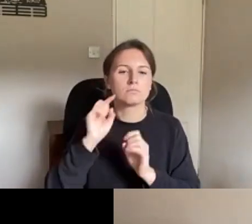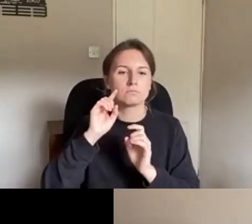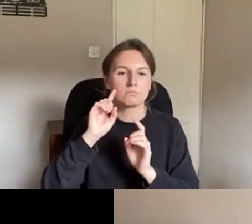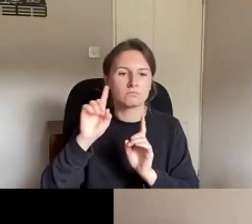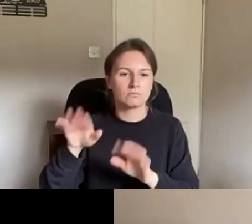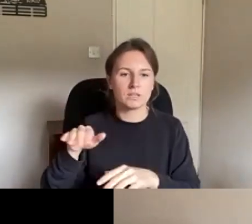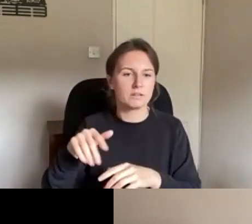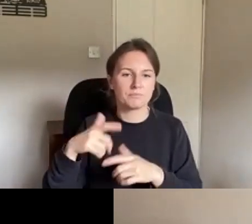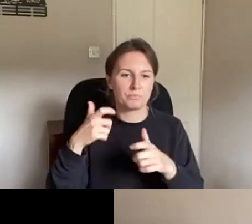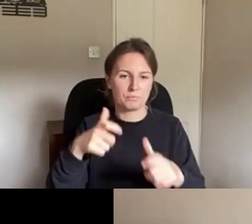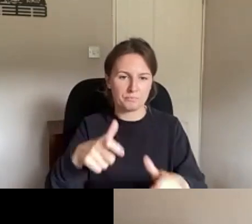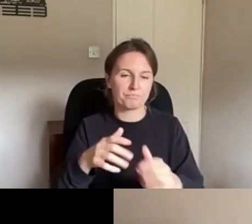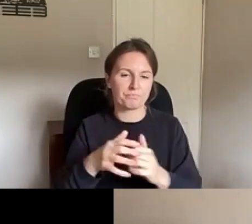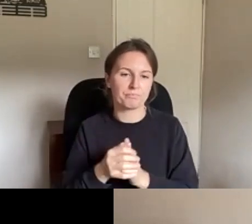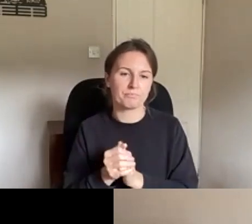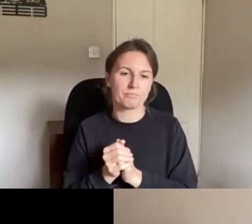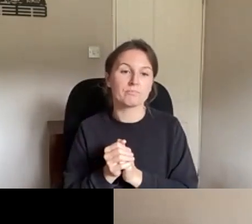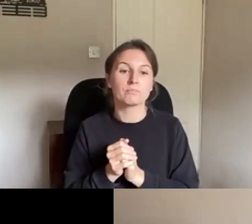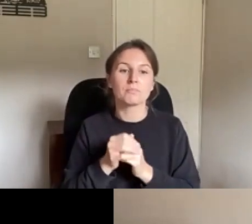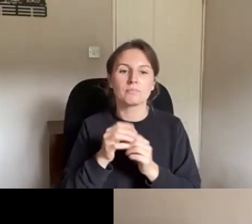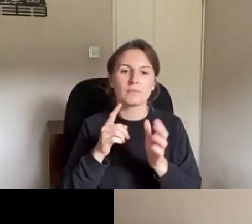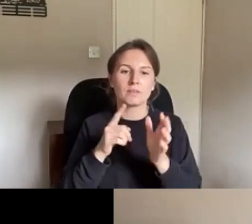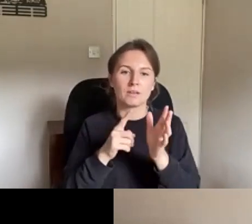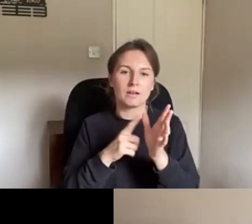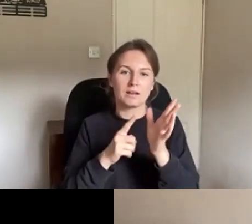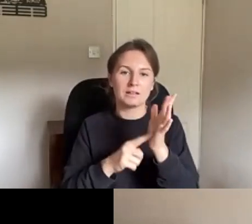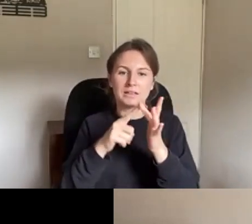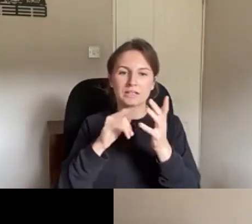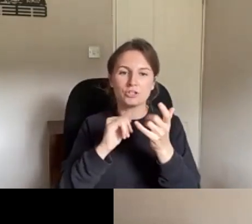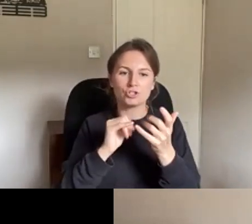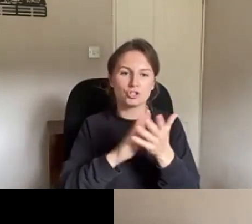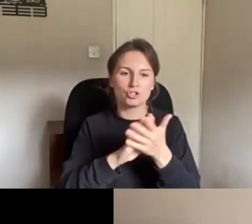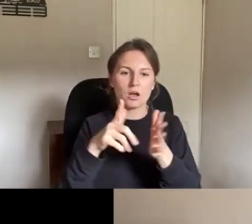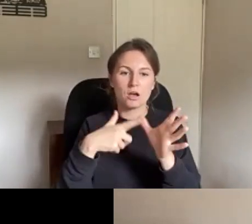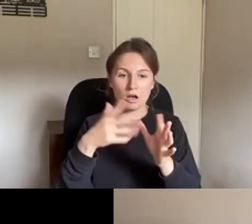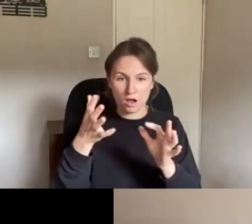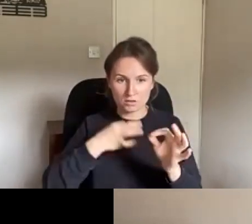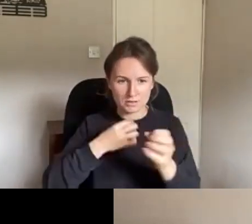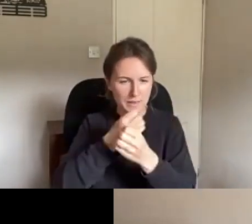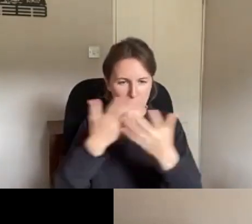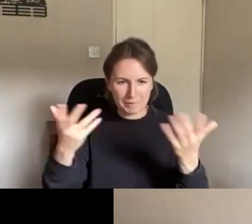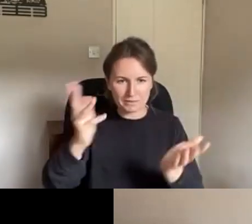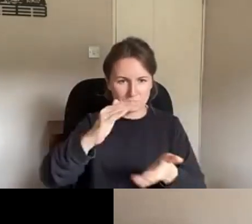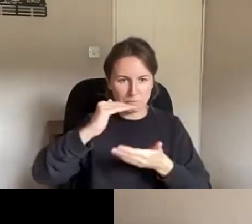Right. Alicia asks, how many submissions do you expect in total based on previous years?